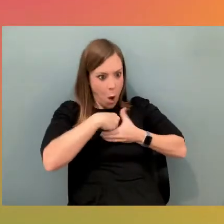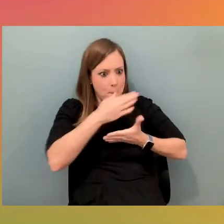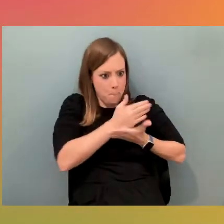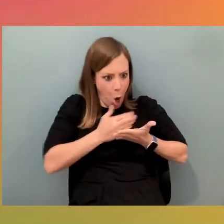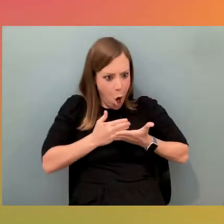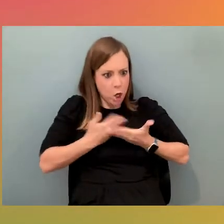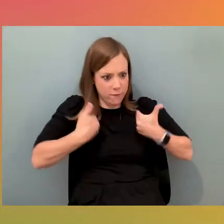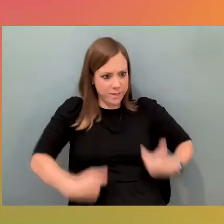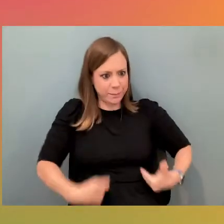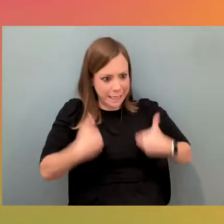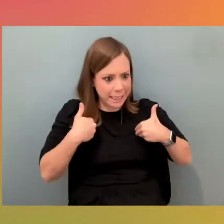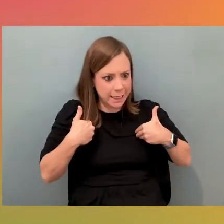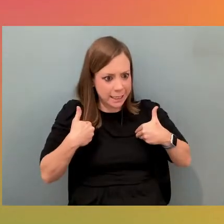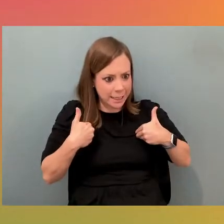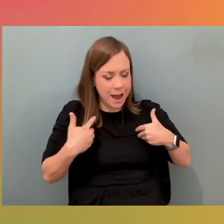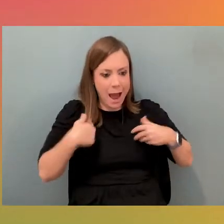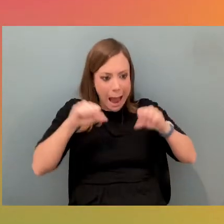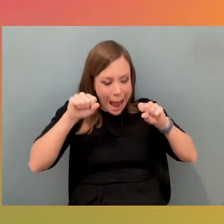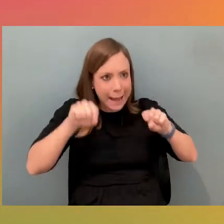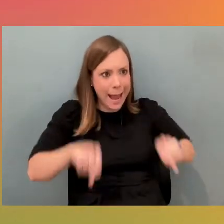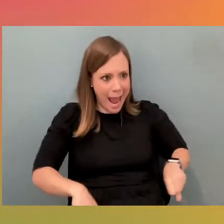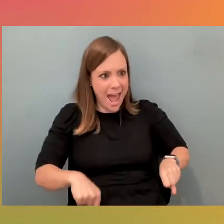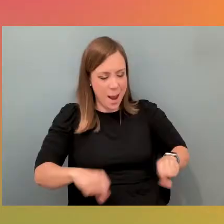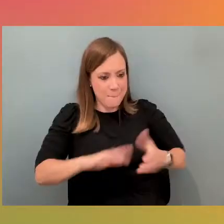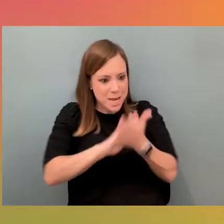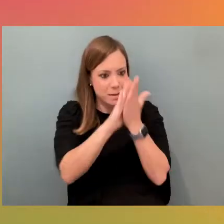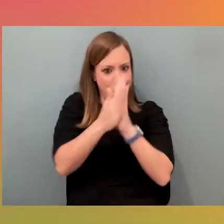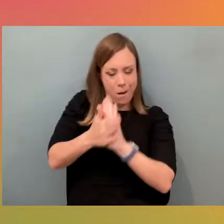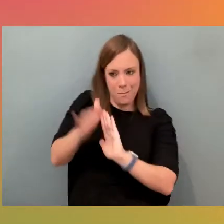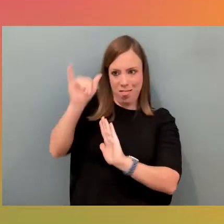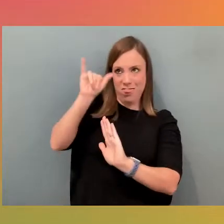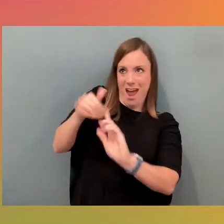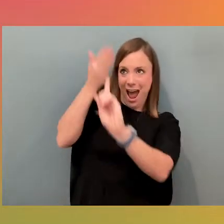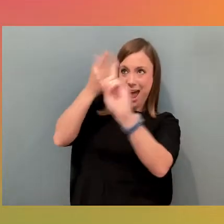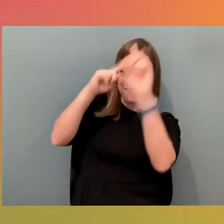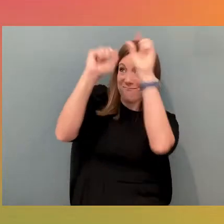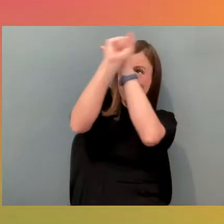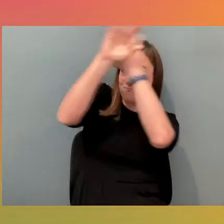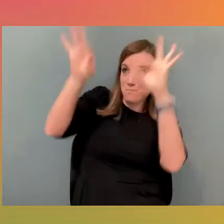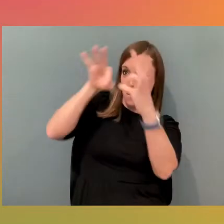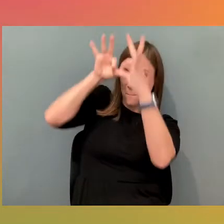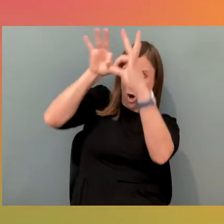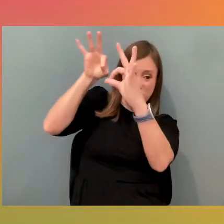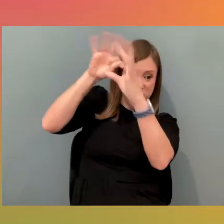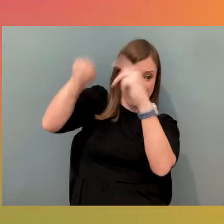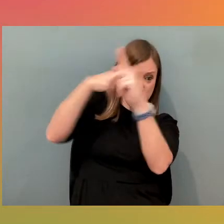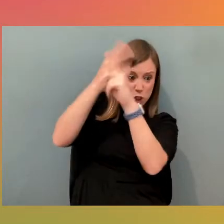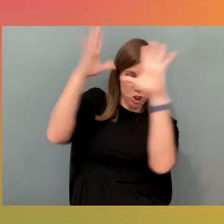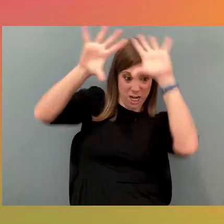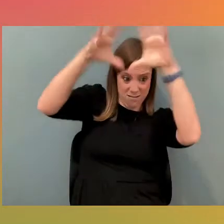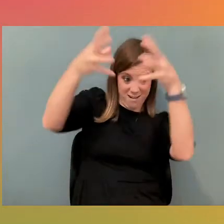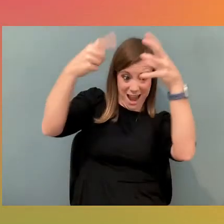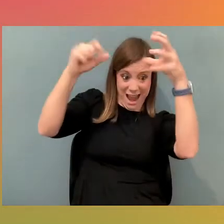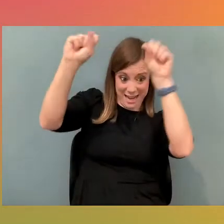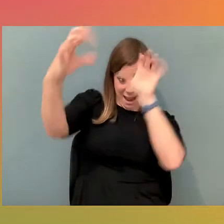YOU CAN COME BACK TO THIS ANY